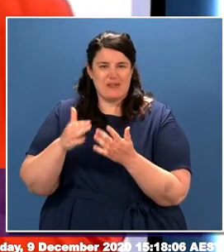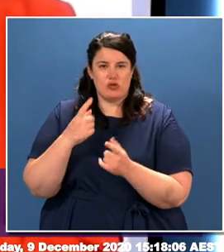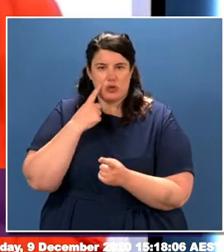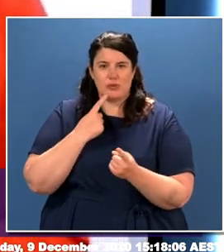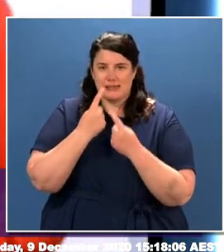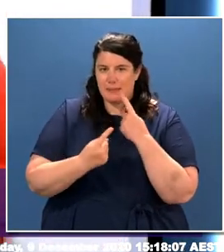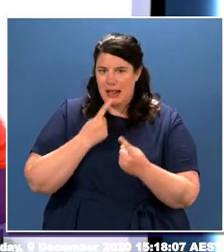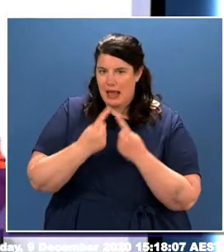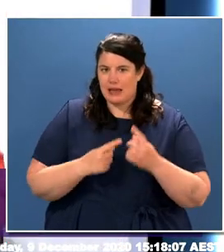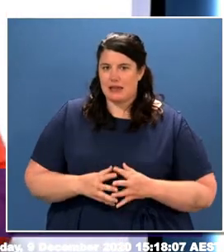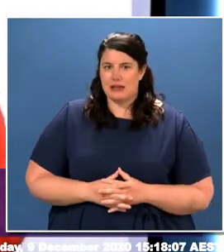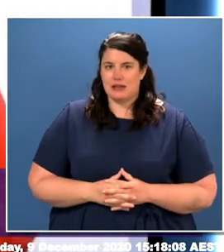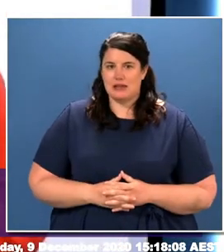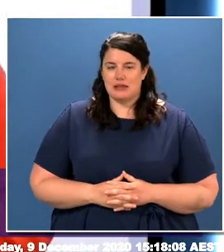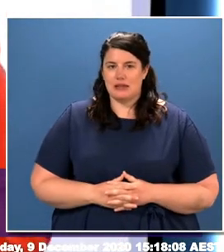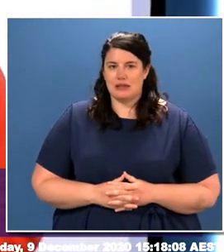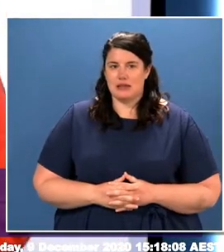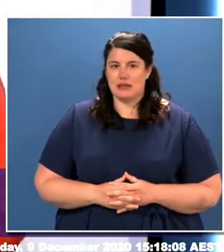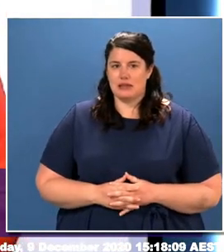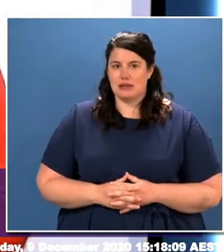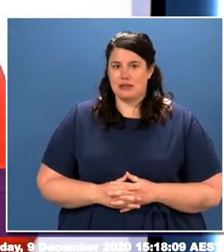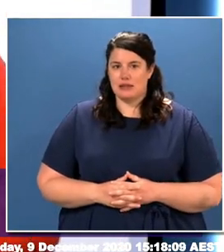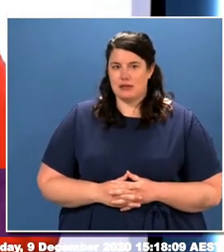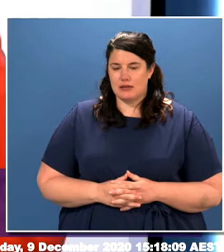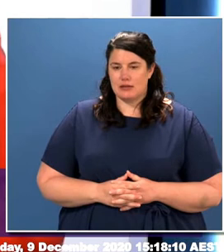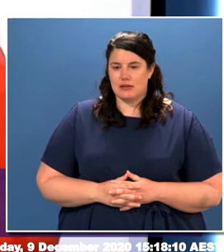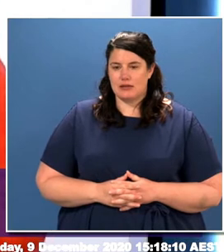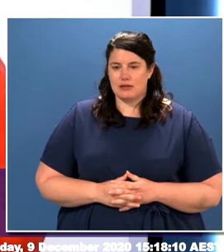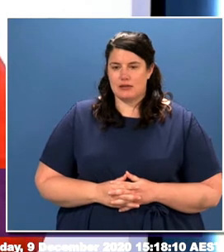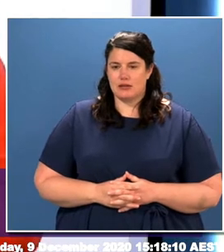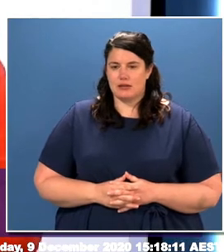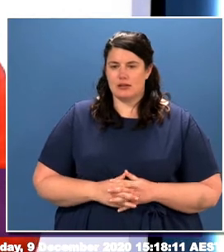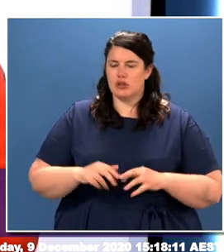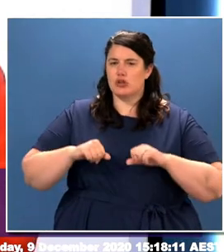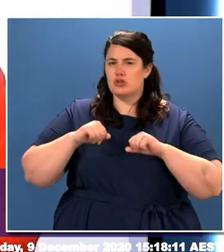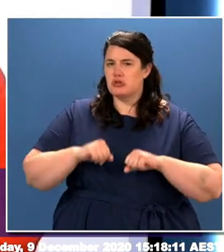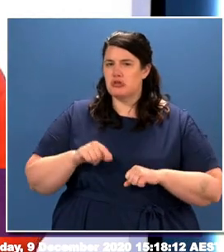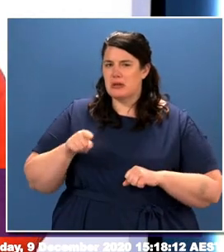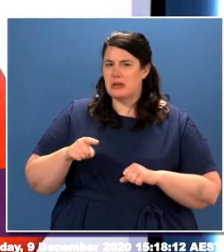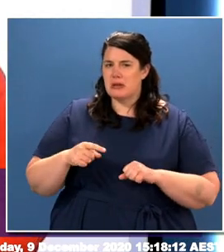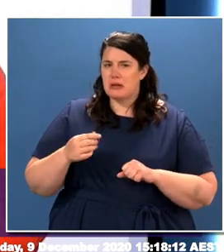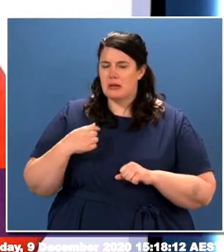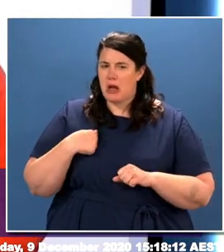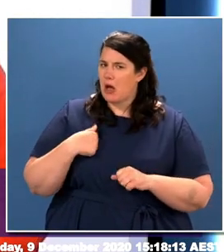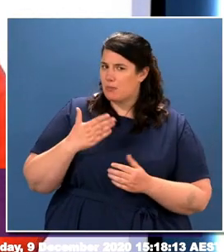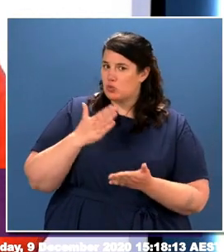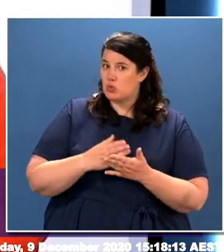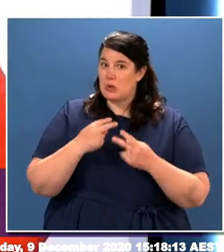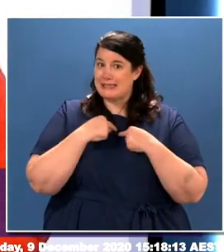While you're there, phenomenological ideographic accounts. Yes. So just... CHAIR: I'm sure senior counsel knows